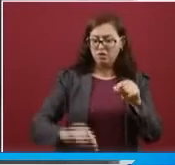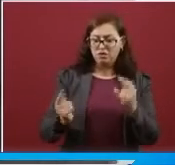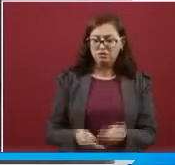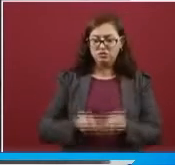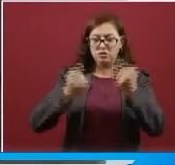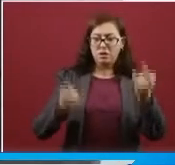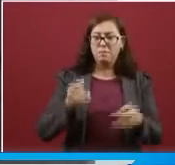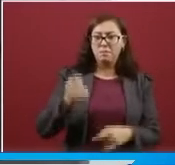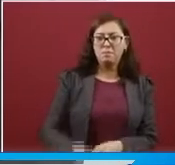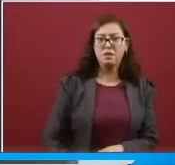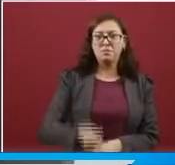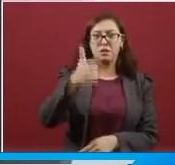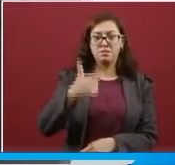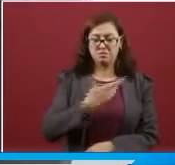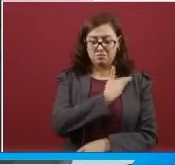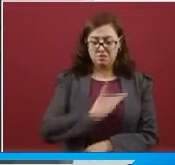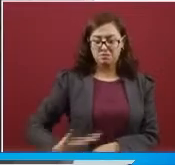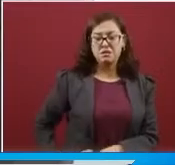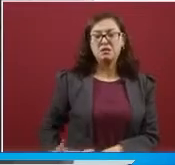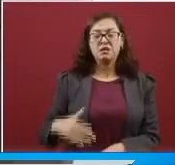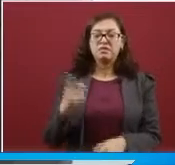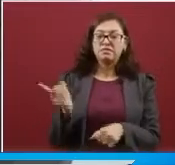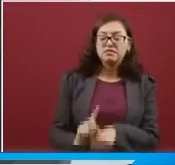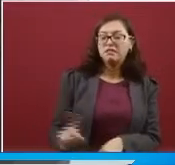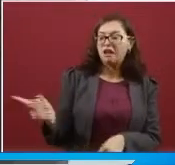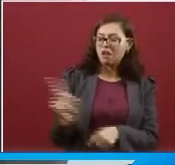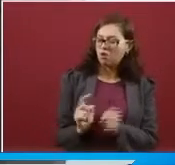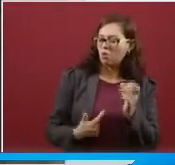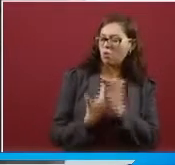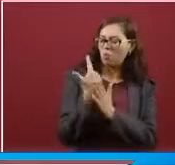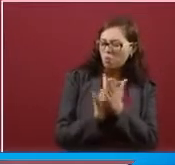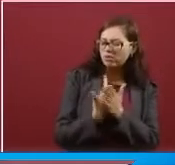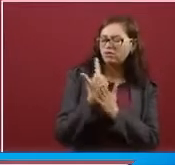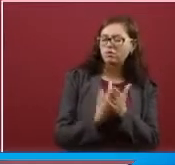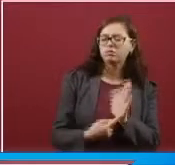Currently the National Media Registry has 2 thousand 52 radio stations